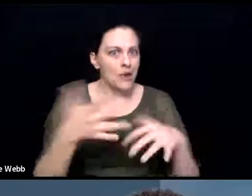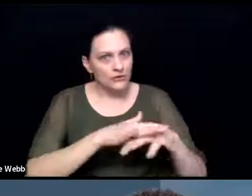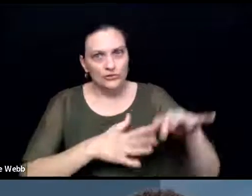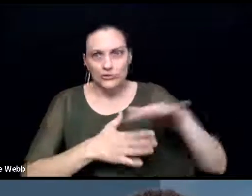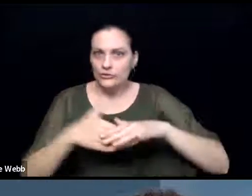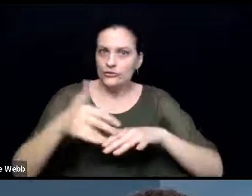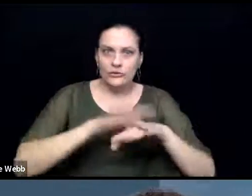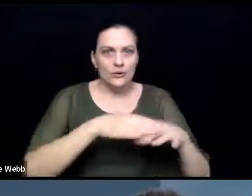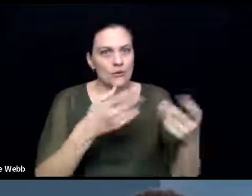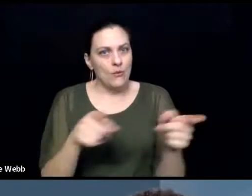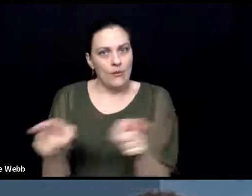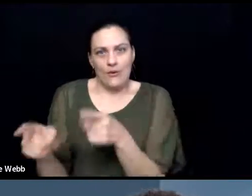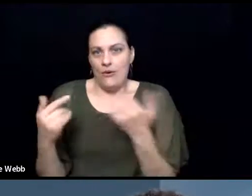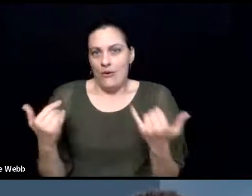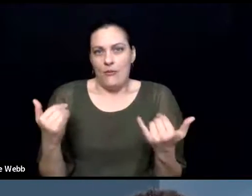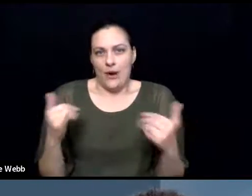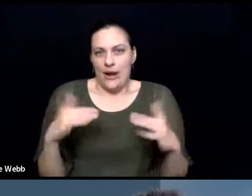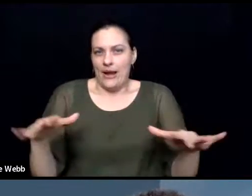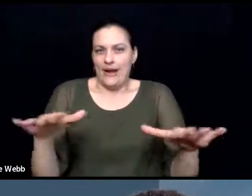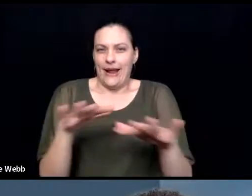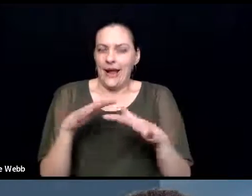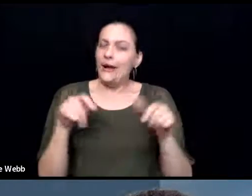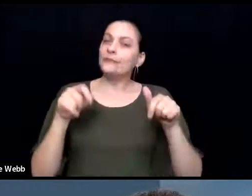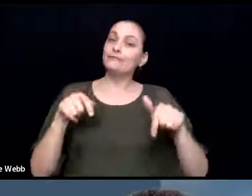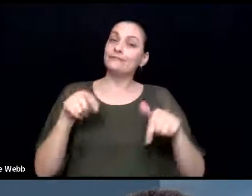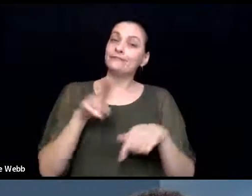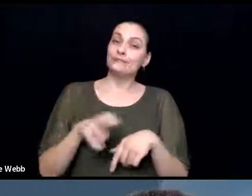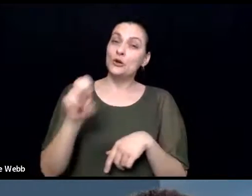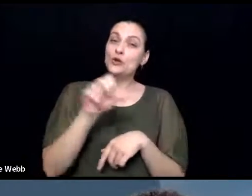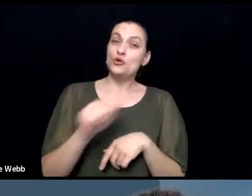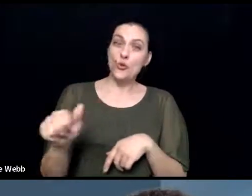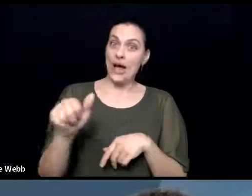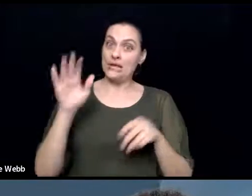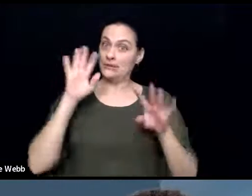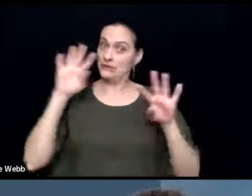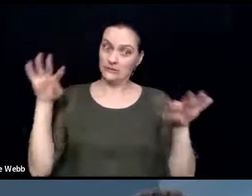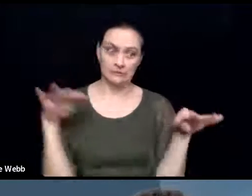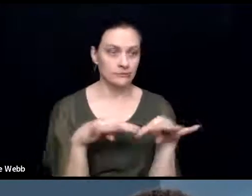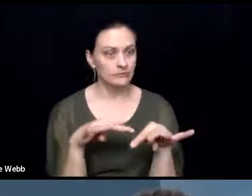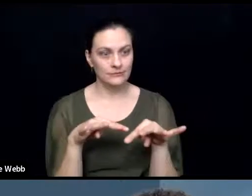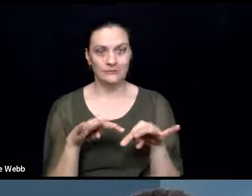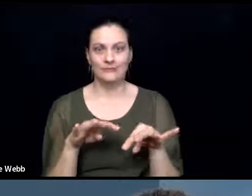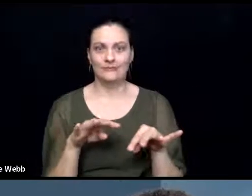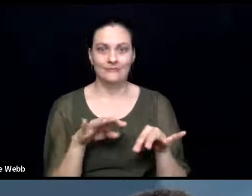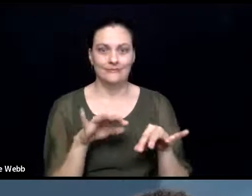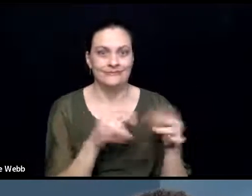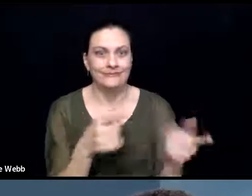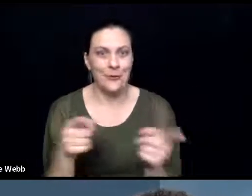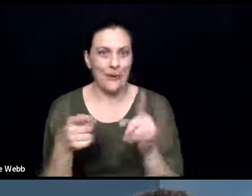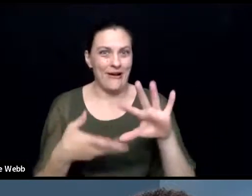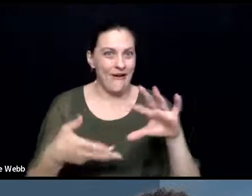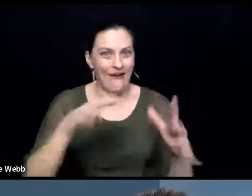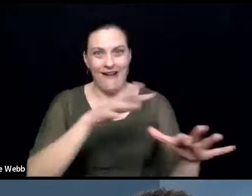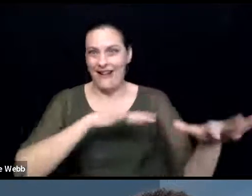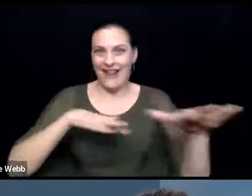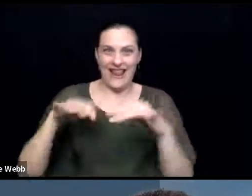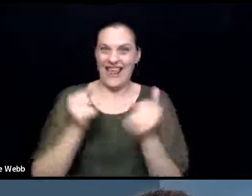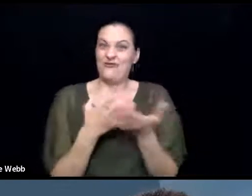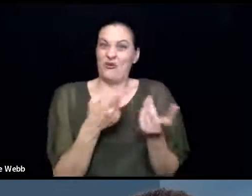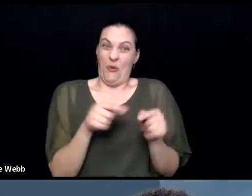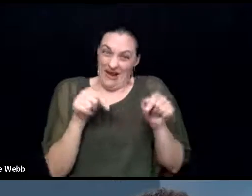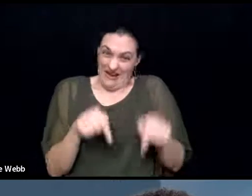that's really U.S. eccentric and specific. Exactly. Exactly. I wonder, I know you are